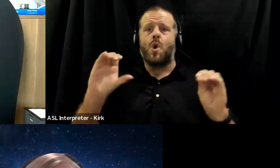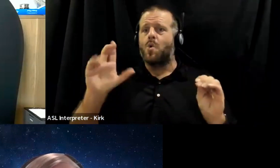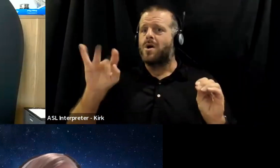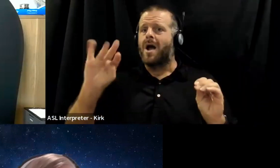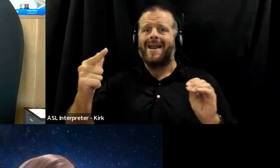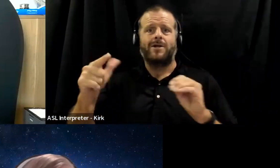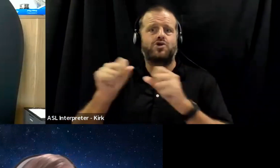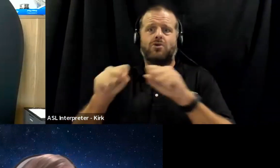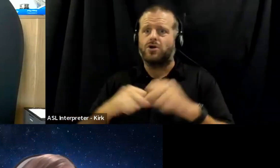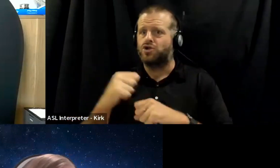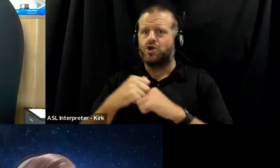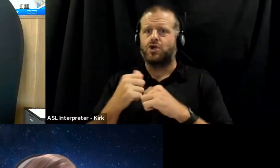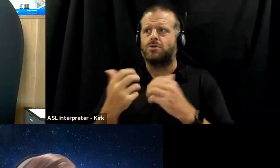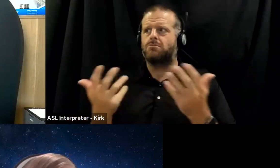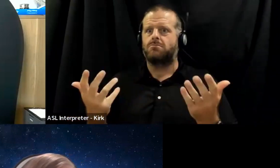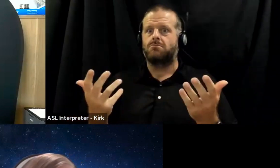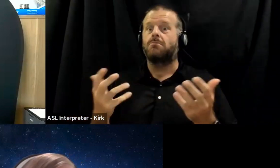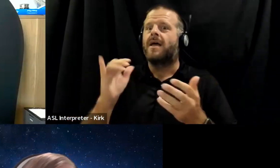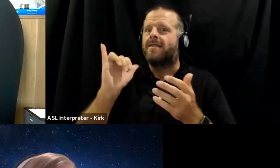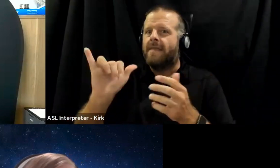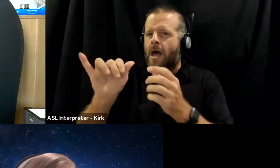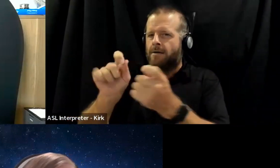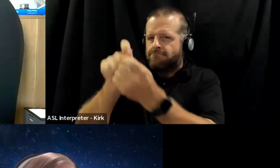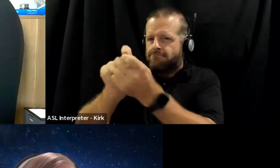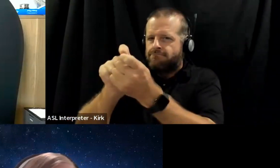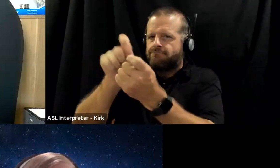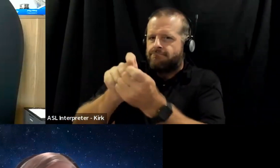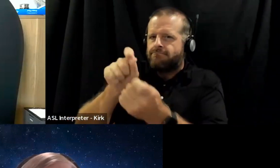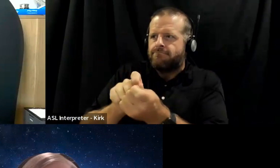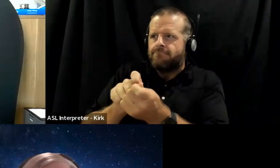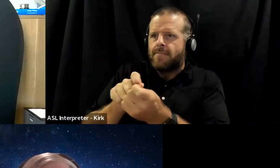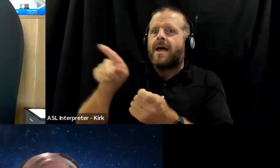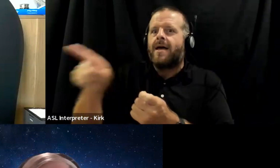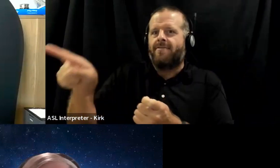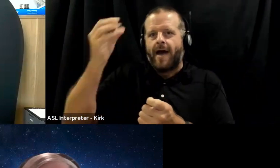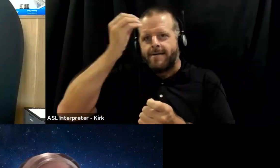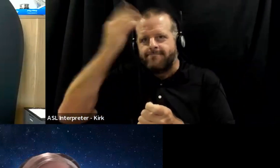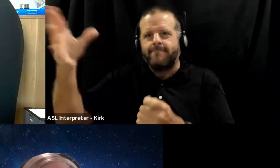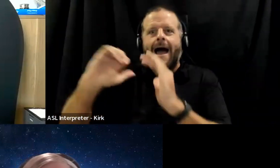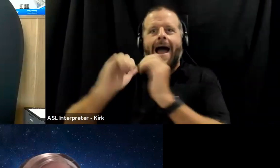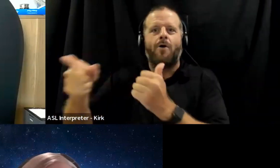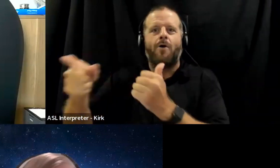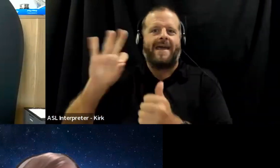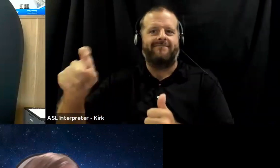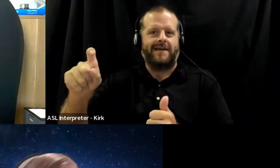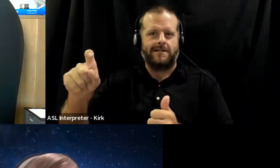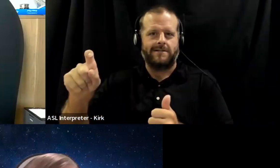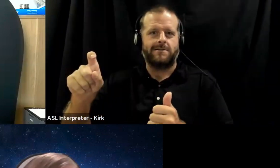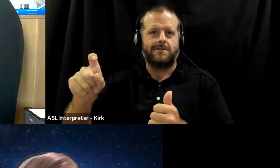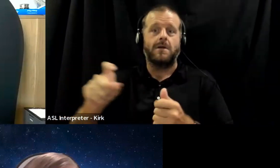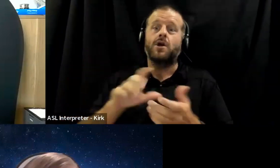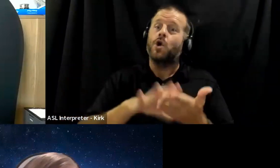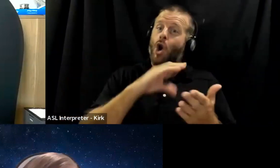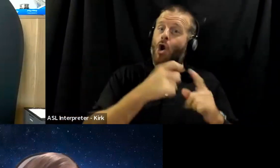saying, here's what's wrong. You're letting folks know how to fix it. And you learn that from your community.